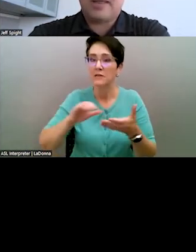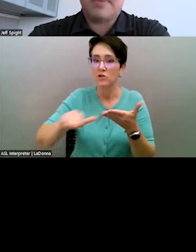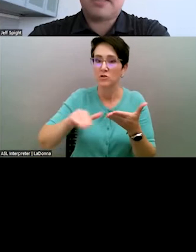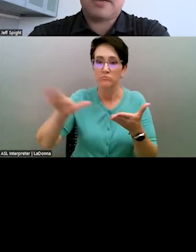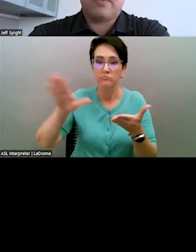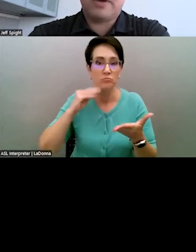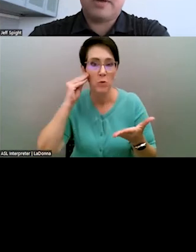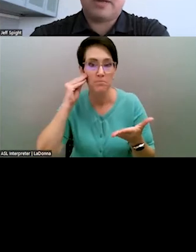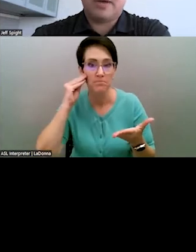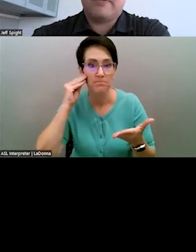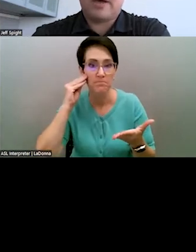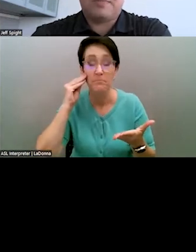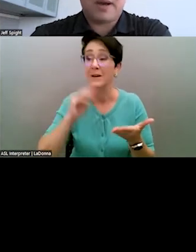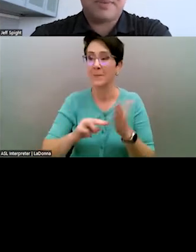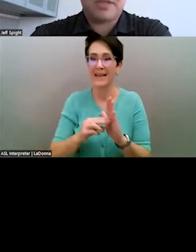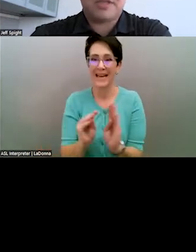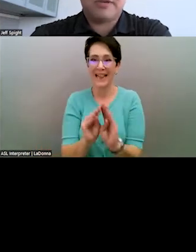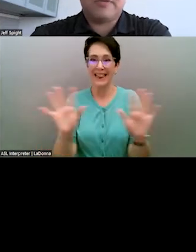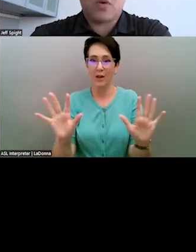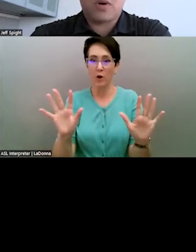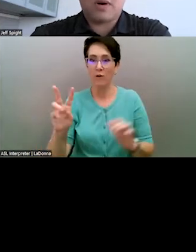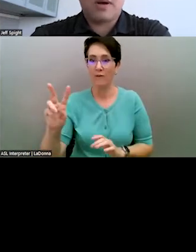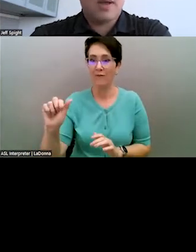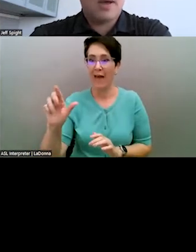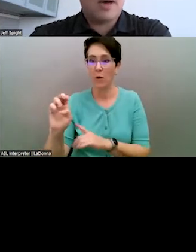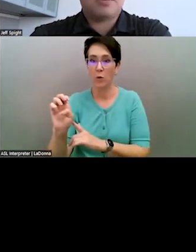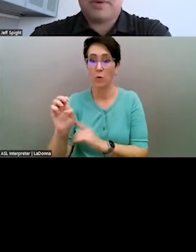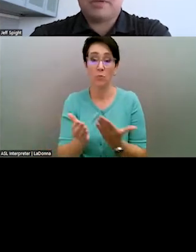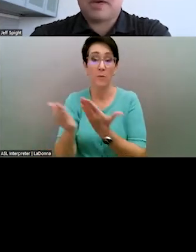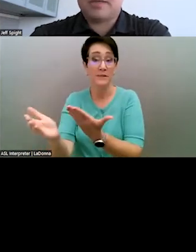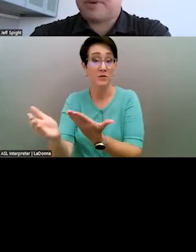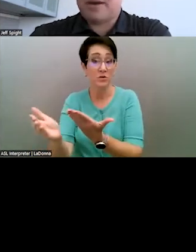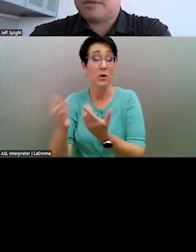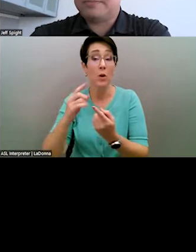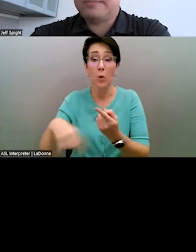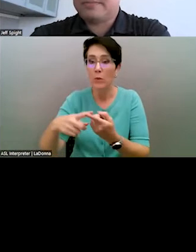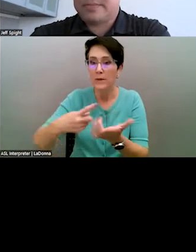MAKES IT A REALLY CLEAR VALUE PROPOSITION FOR FOR US WHEN WE GO TALK TO THE PAYERS. RIGHT.